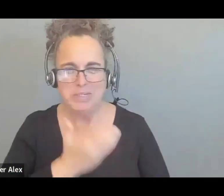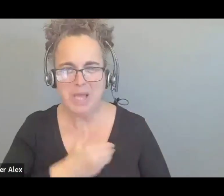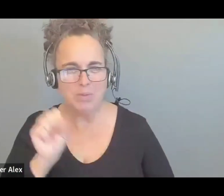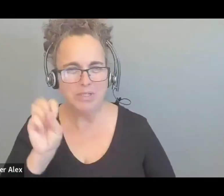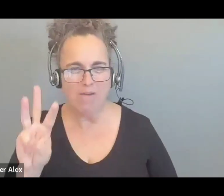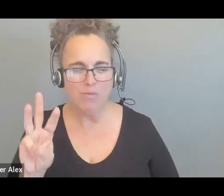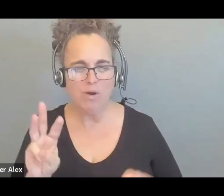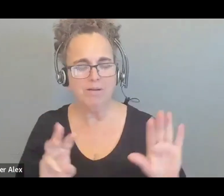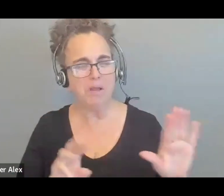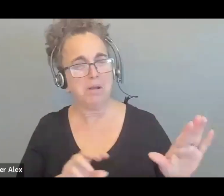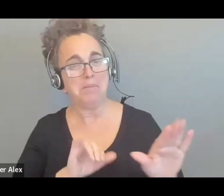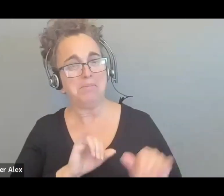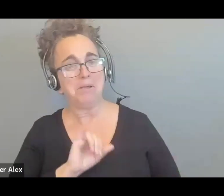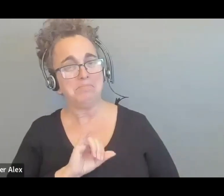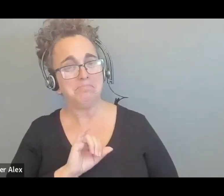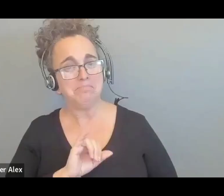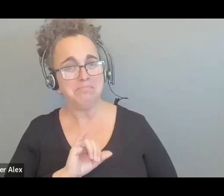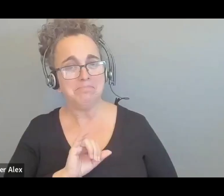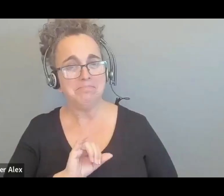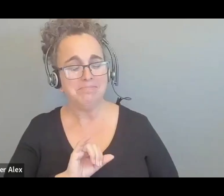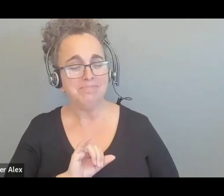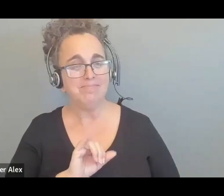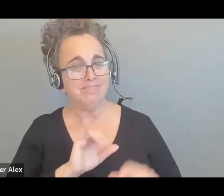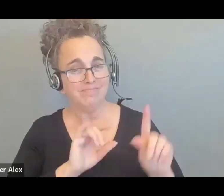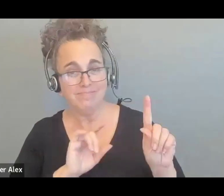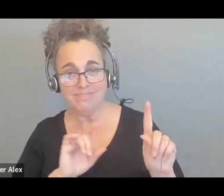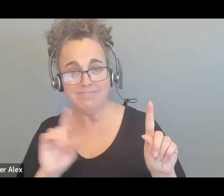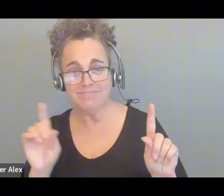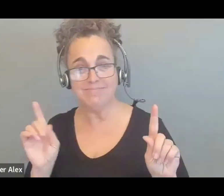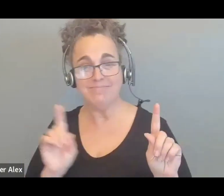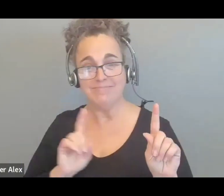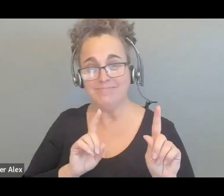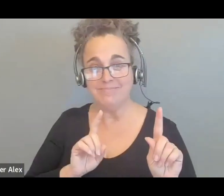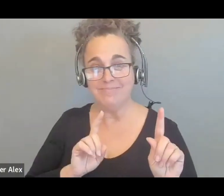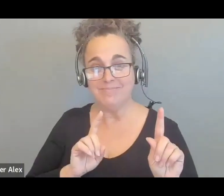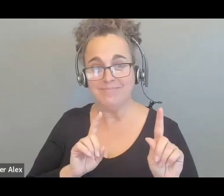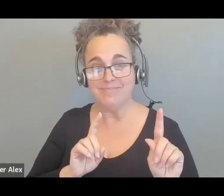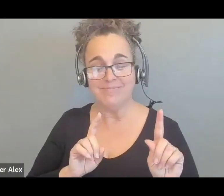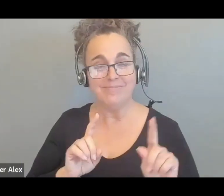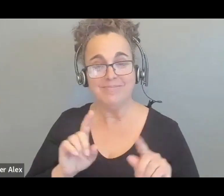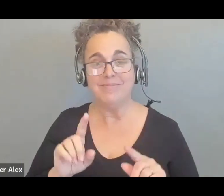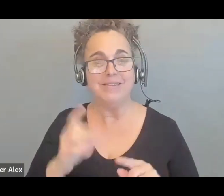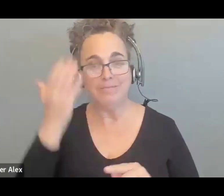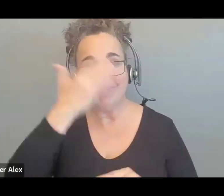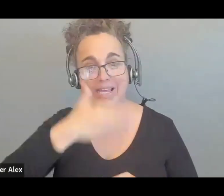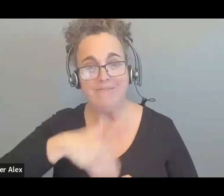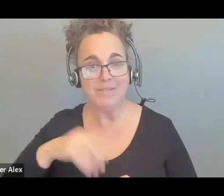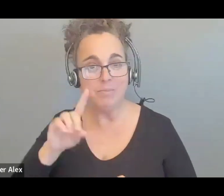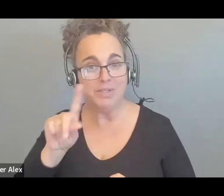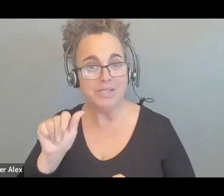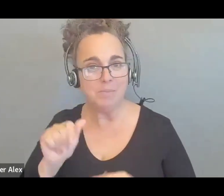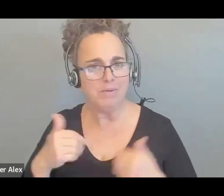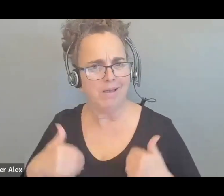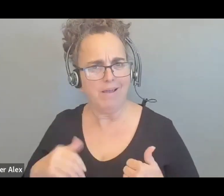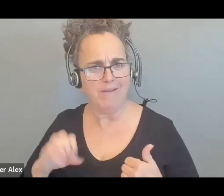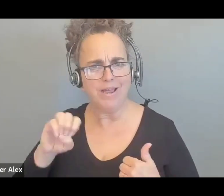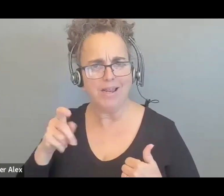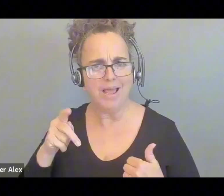And it's really important to bring in, first of all, invisible disabilities. As I mentioned, having epilepsy, that is an invisible disability.